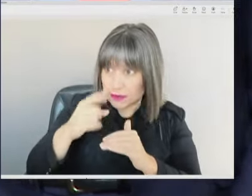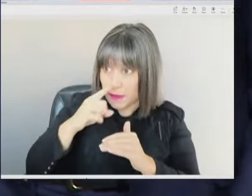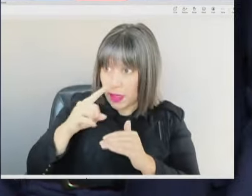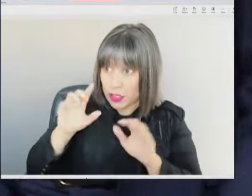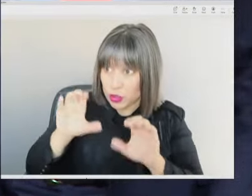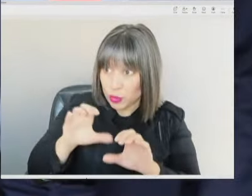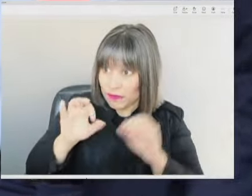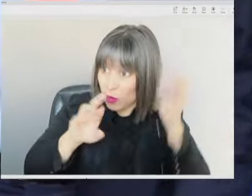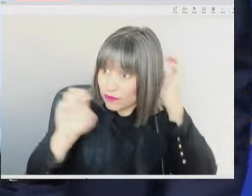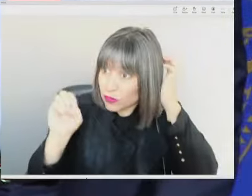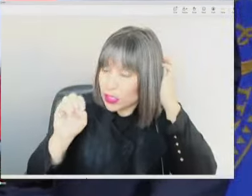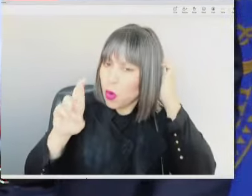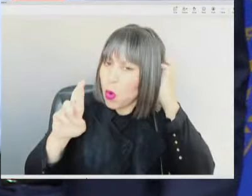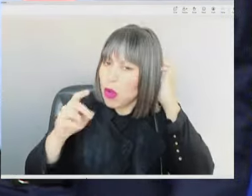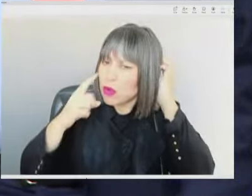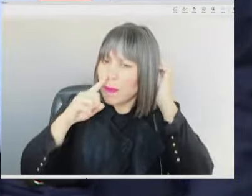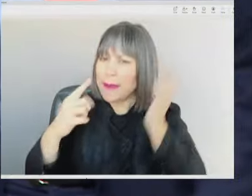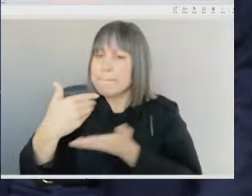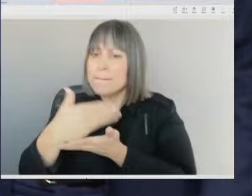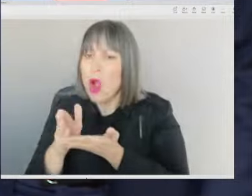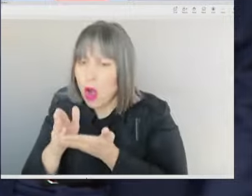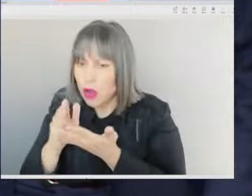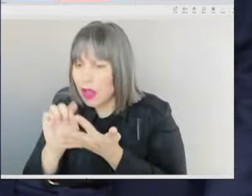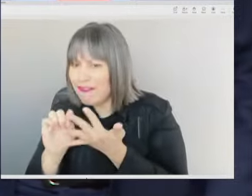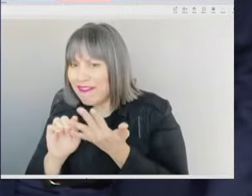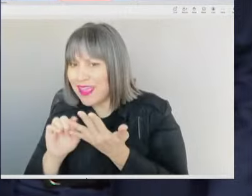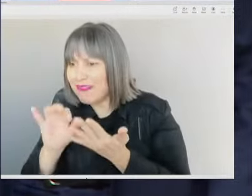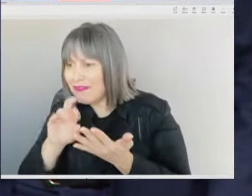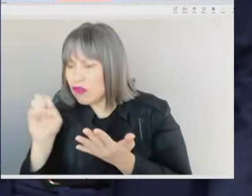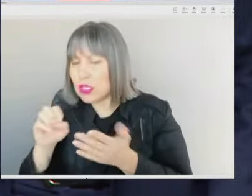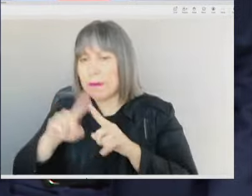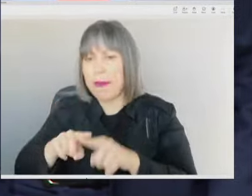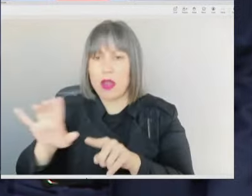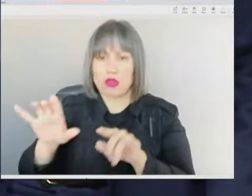pieces of it for free based on the scale of your business? You might be in 20 states, you might be